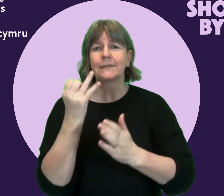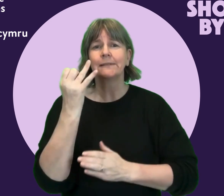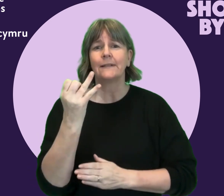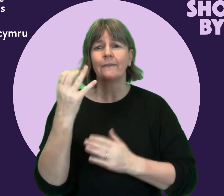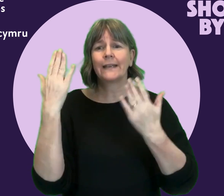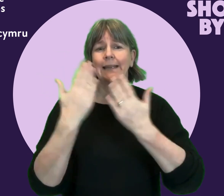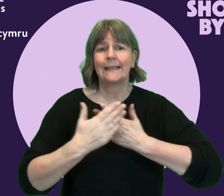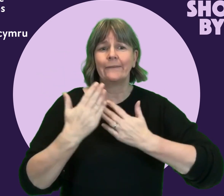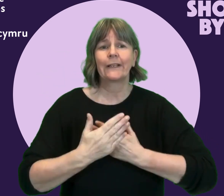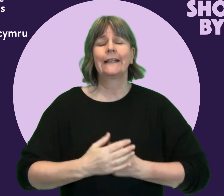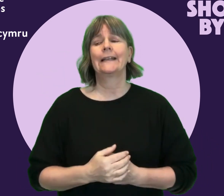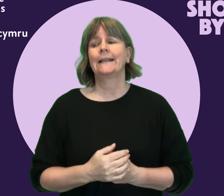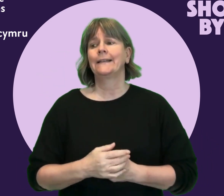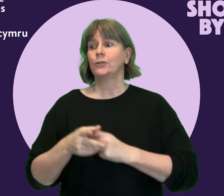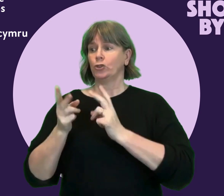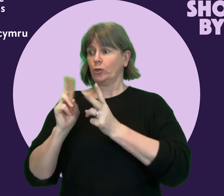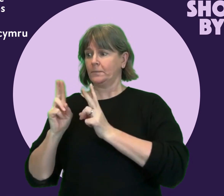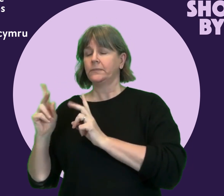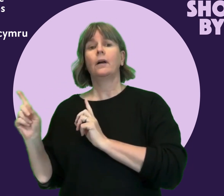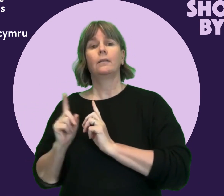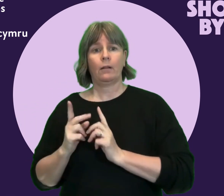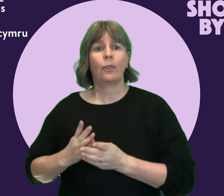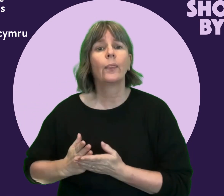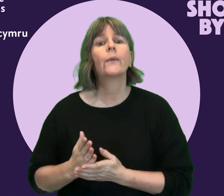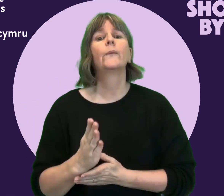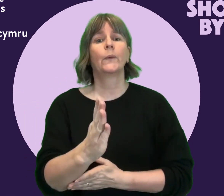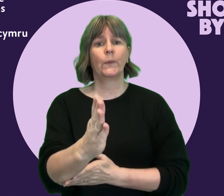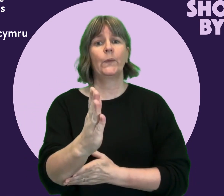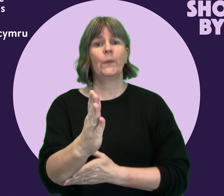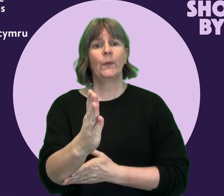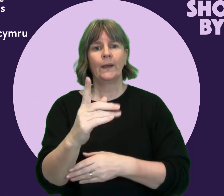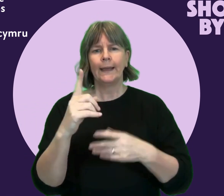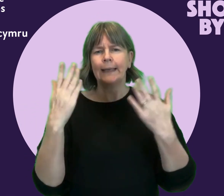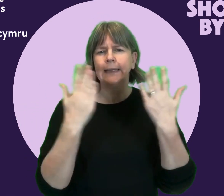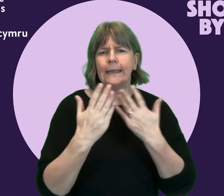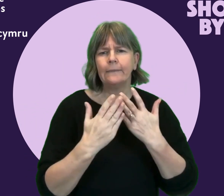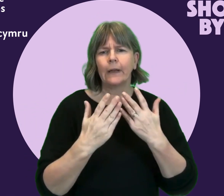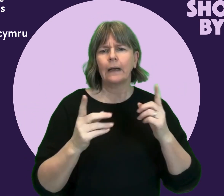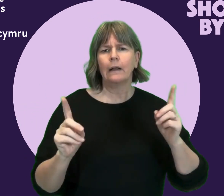for a BSL supported evening of sharp,